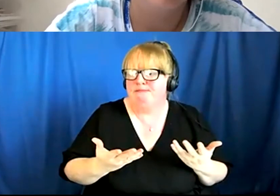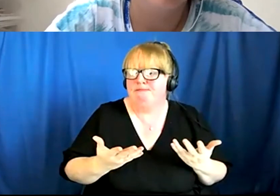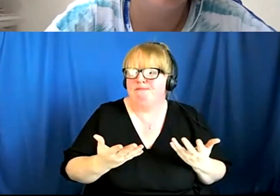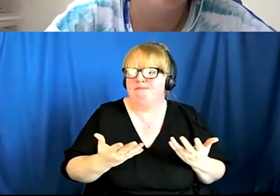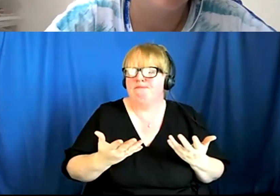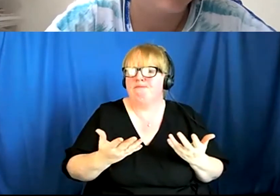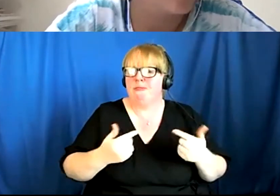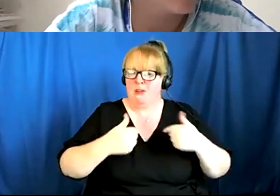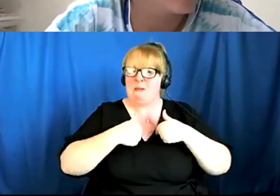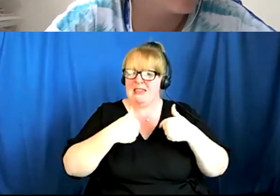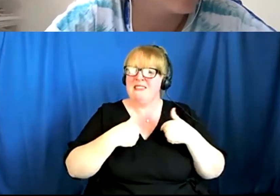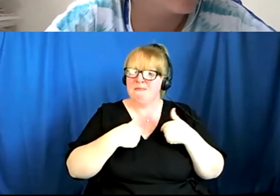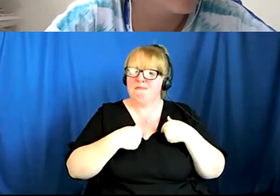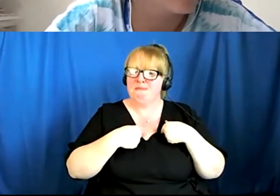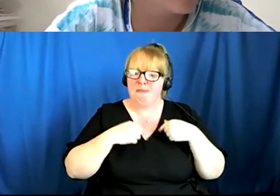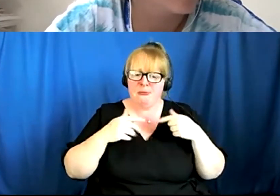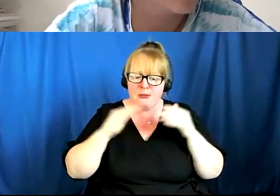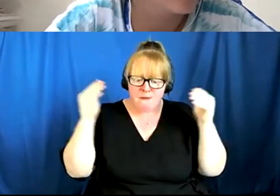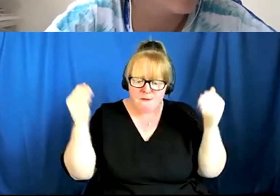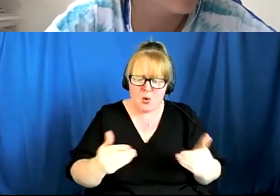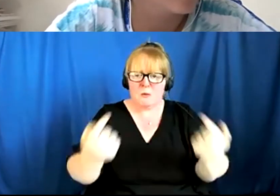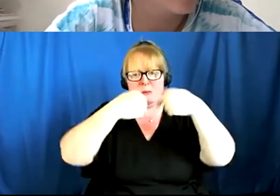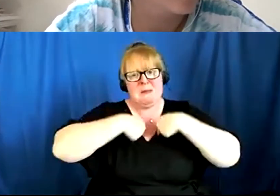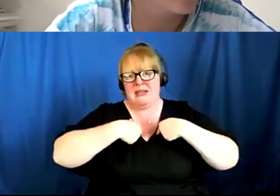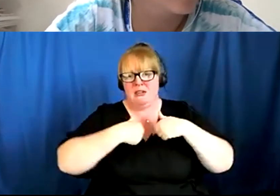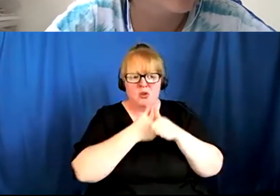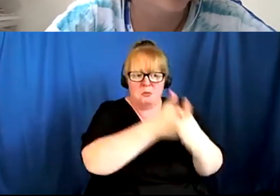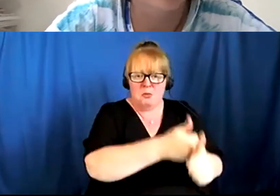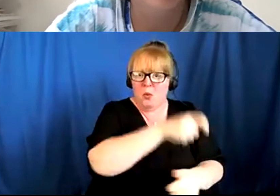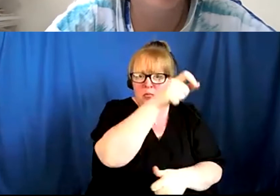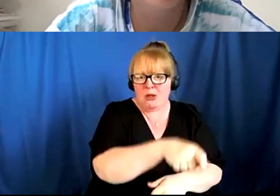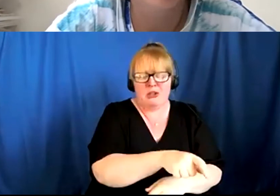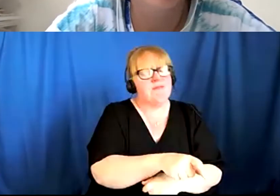for me, really not for this guy. And who was I to think that this person